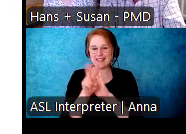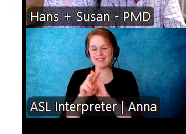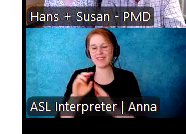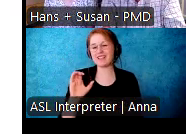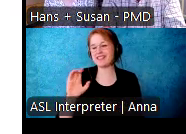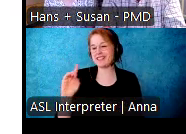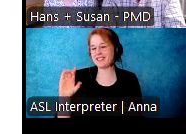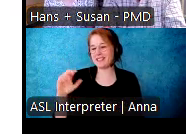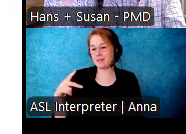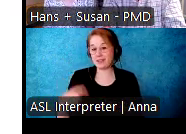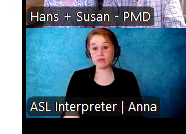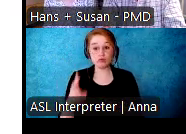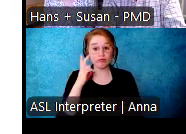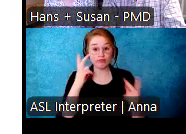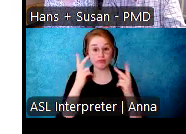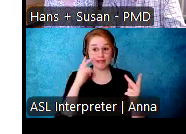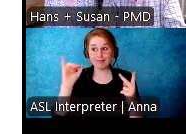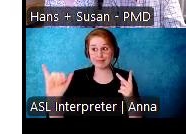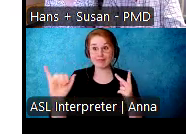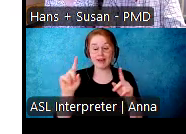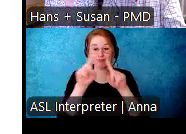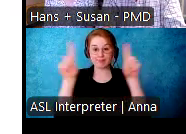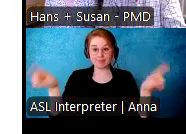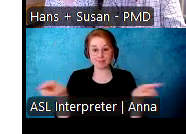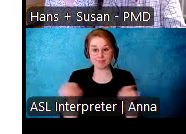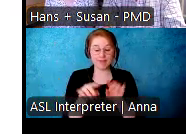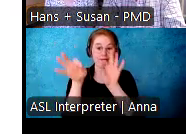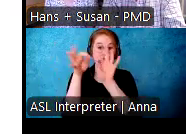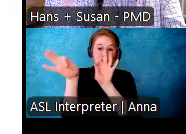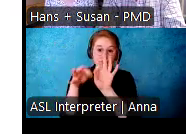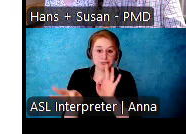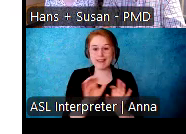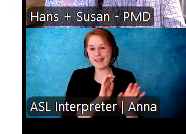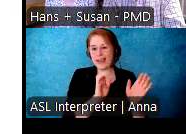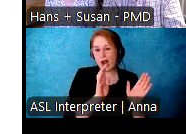There you saw in the animation and text on screen and the characters kind of the big story